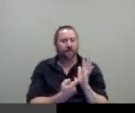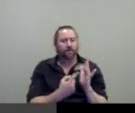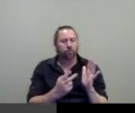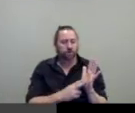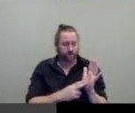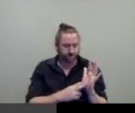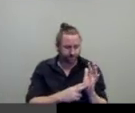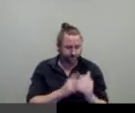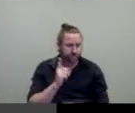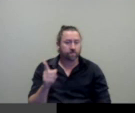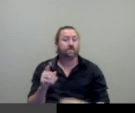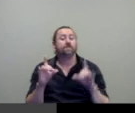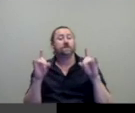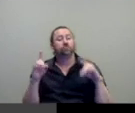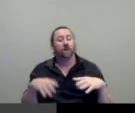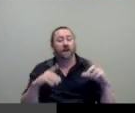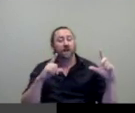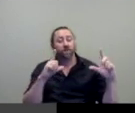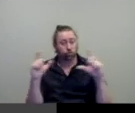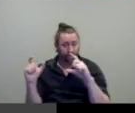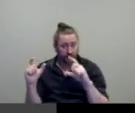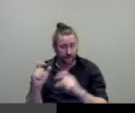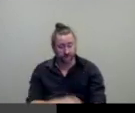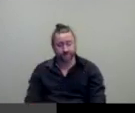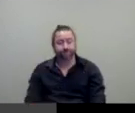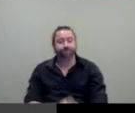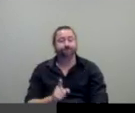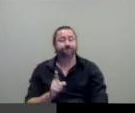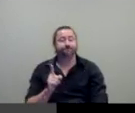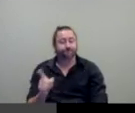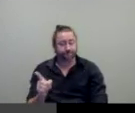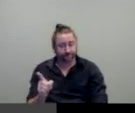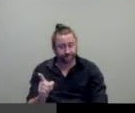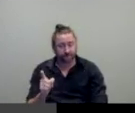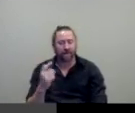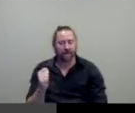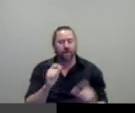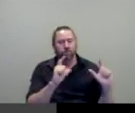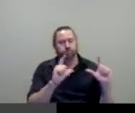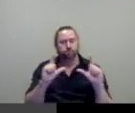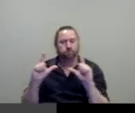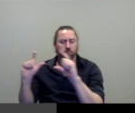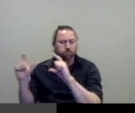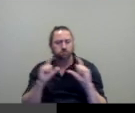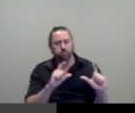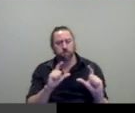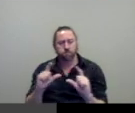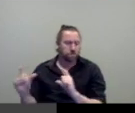Ferran is an Australian photographer and she often works in series all of these are photographs from